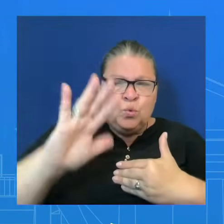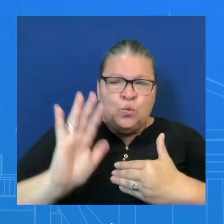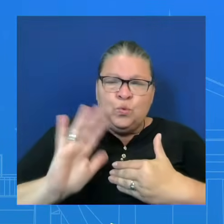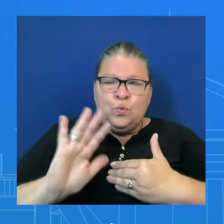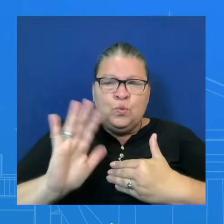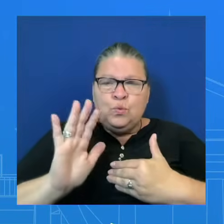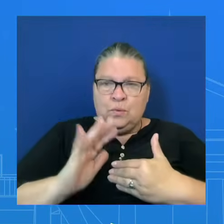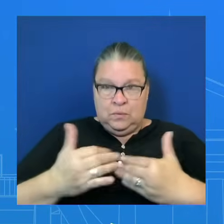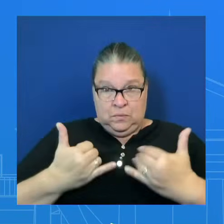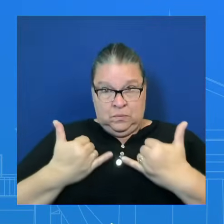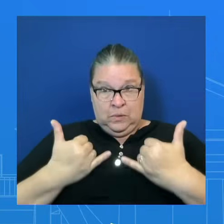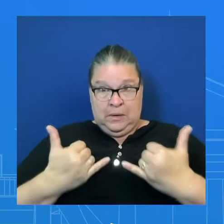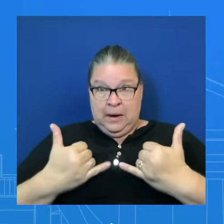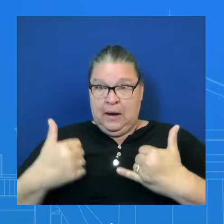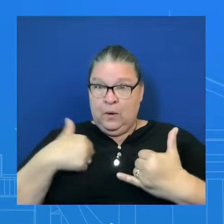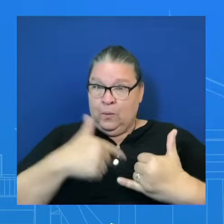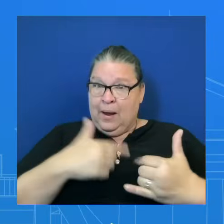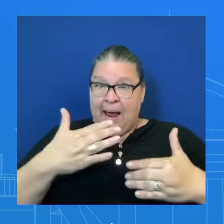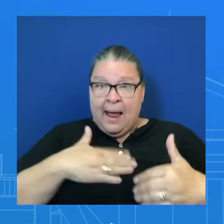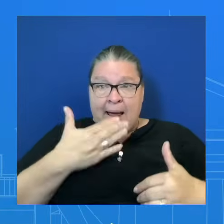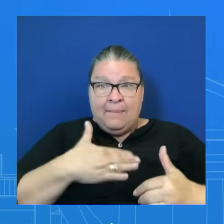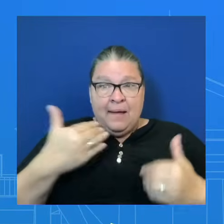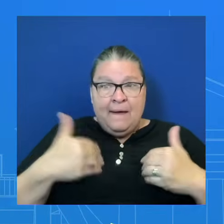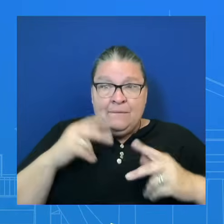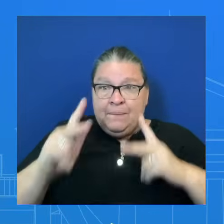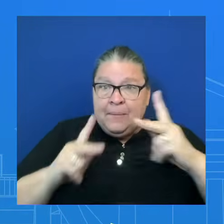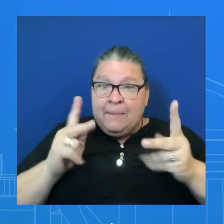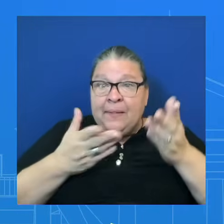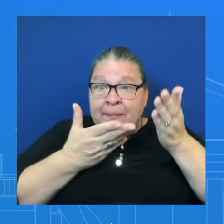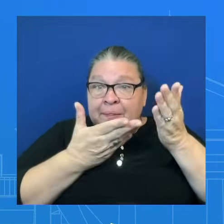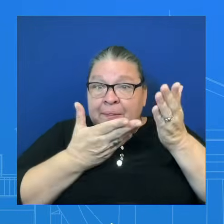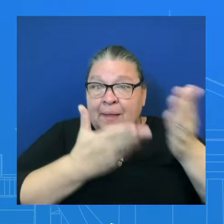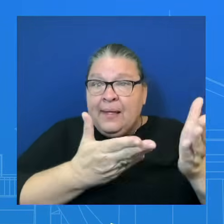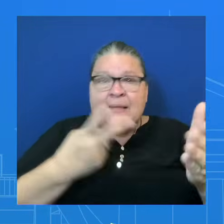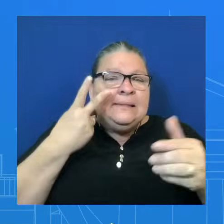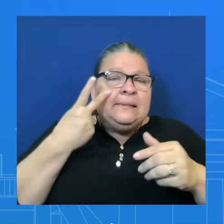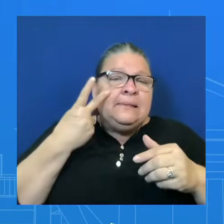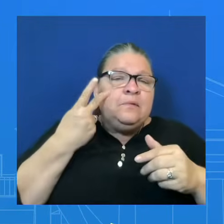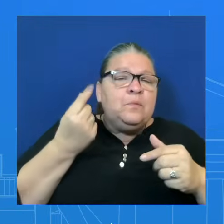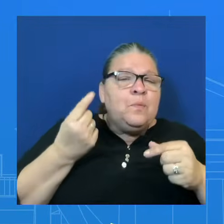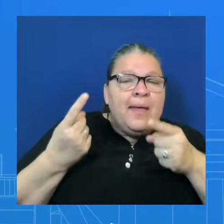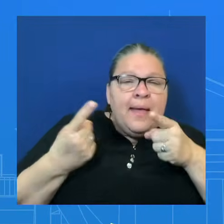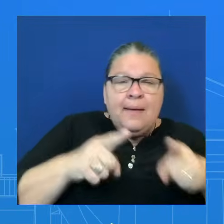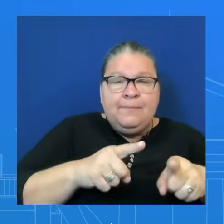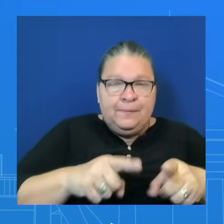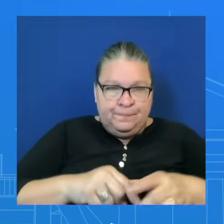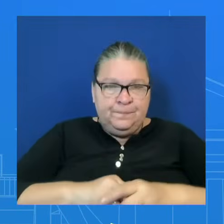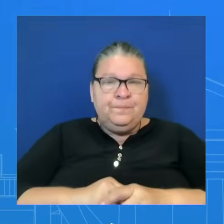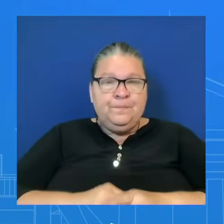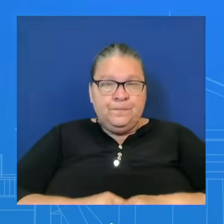I mean, clearly, one of the goals was to advance the communication with the PRC and see what we can do